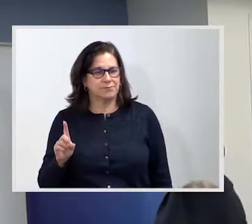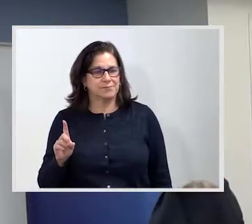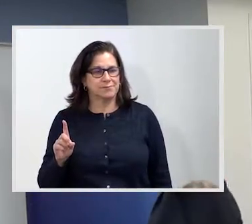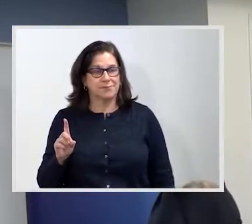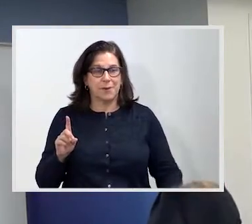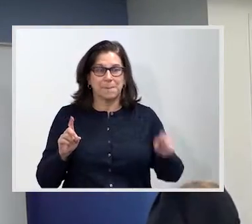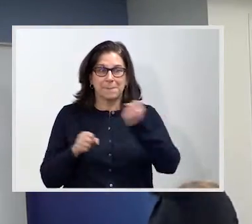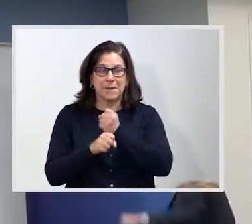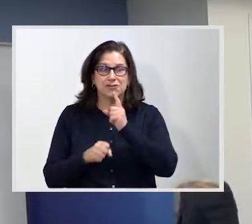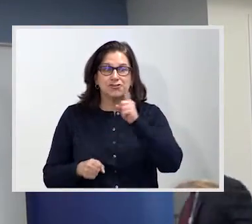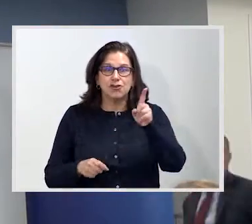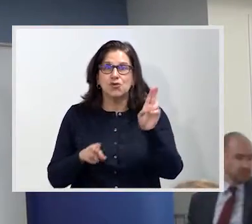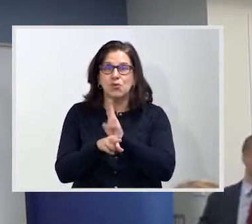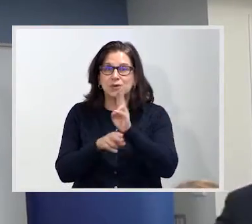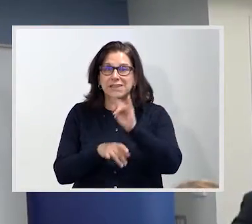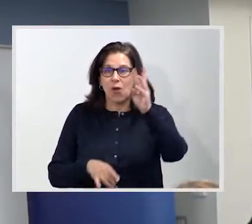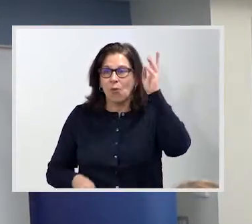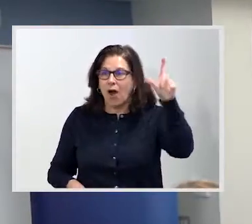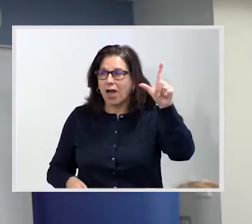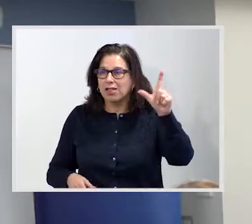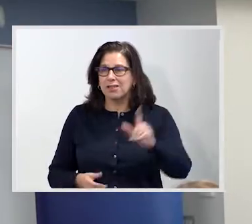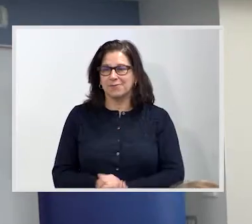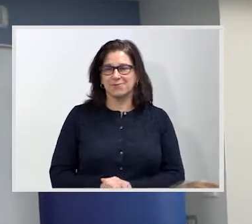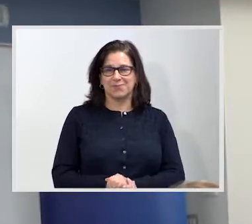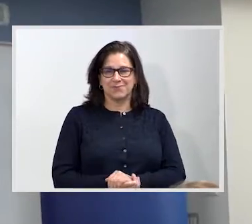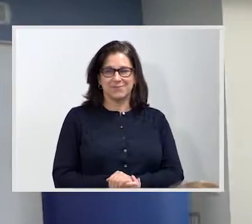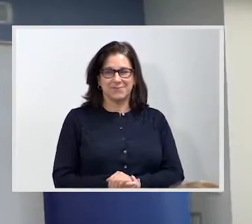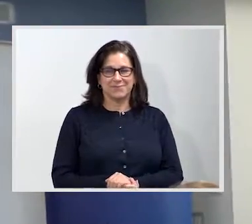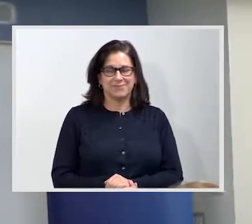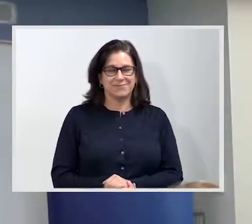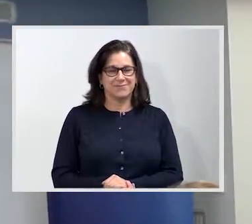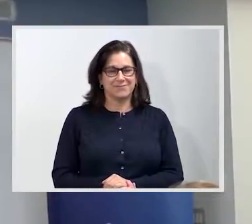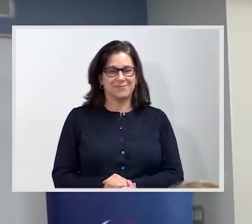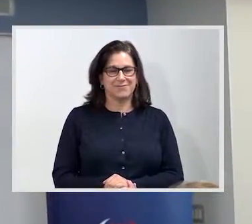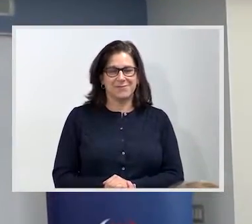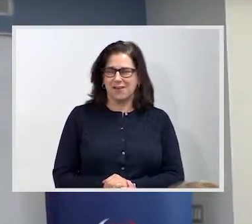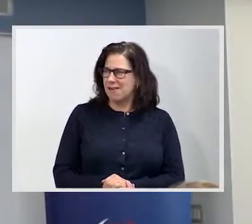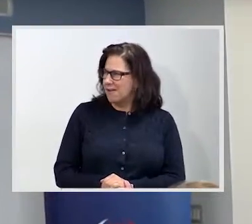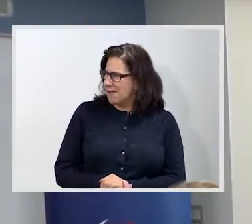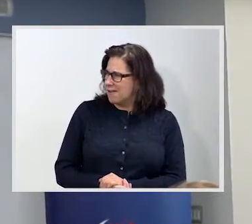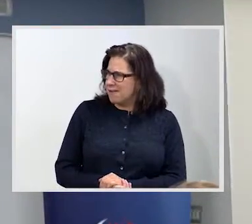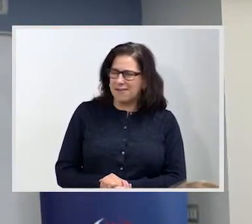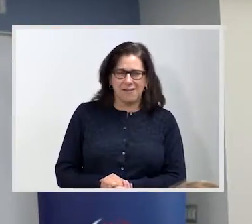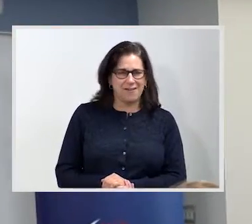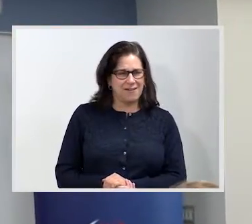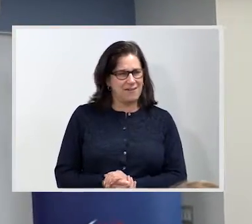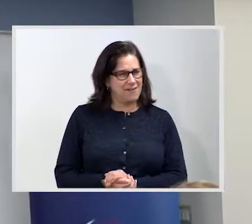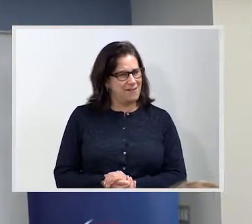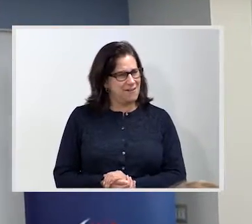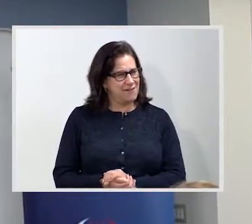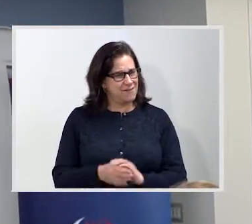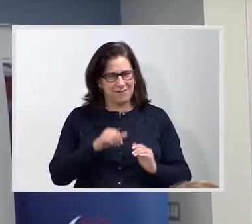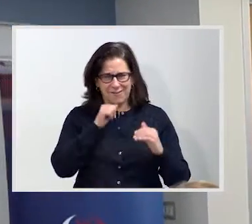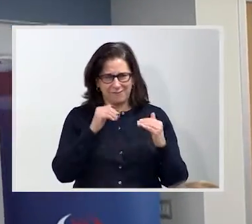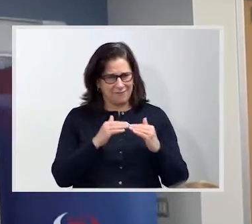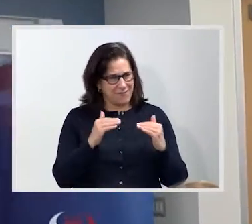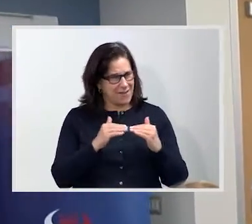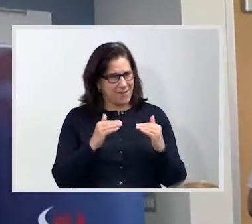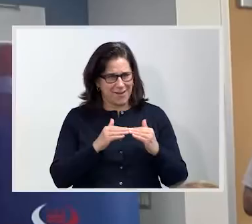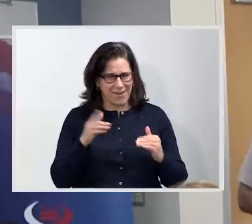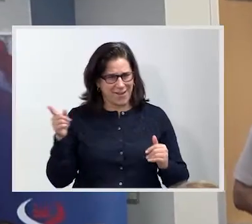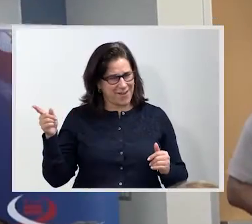NOW, MAYOR, THIS ISN'T FAIR BECAUSE I AM RESPONSIBLE FOR THE